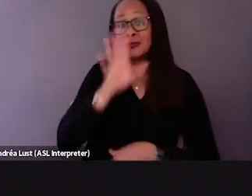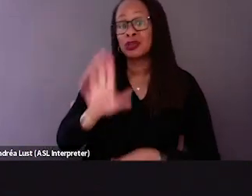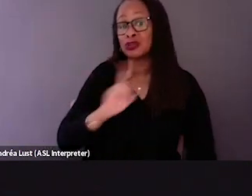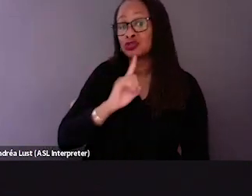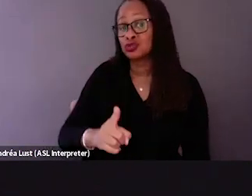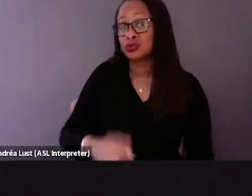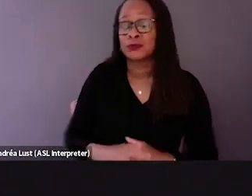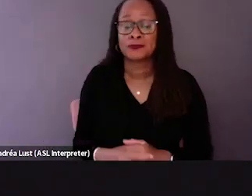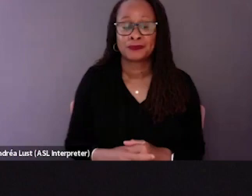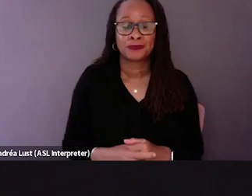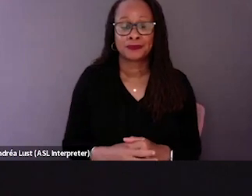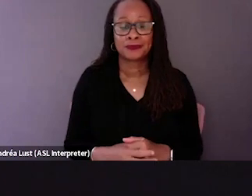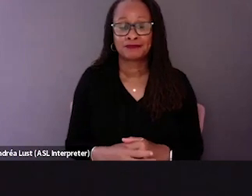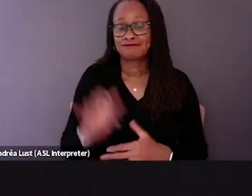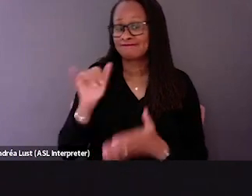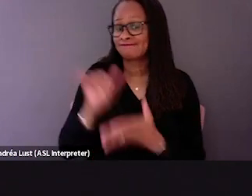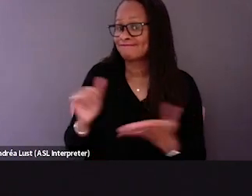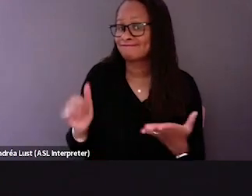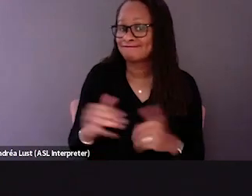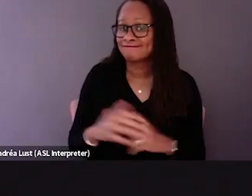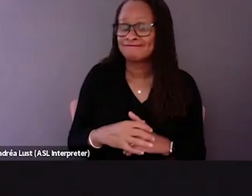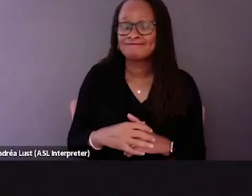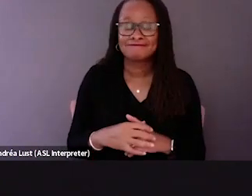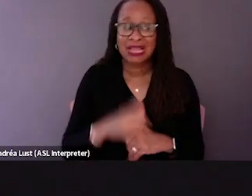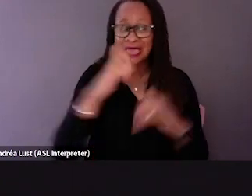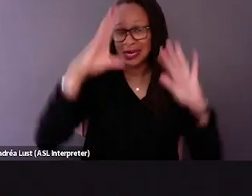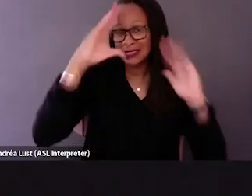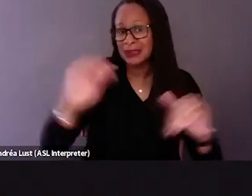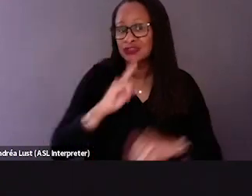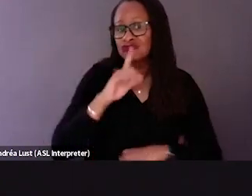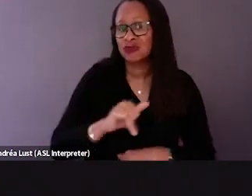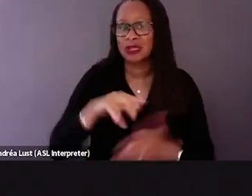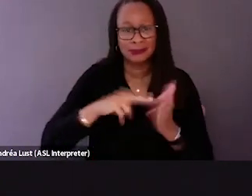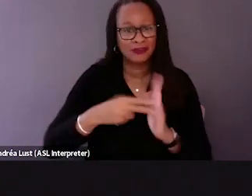And that was such a sort of unexpected and really meaningful part of the process